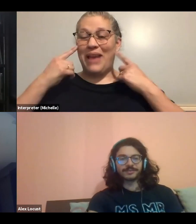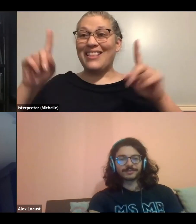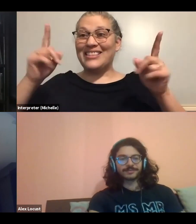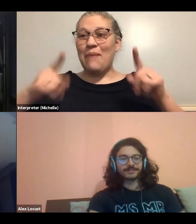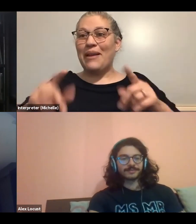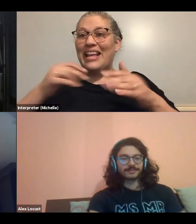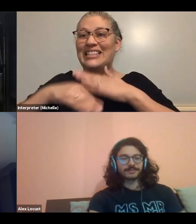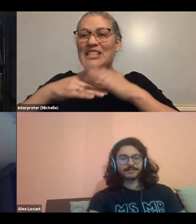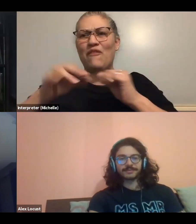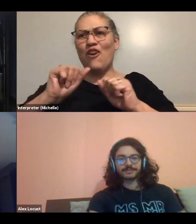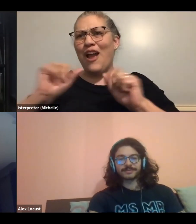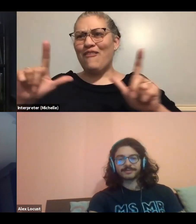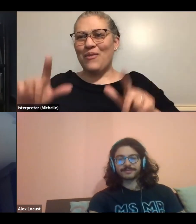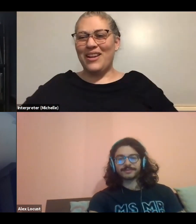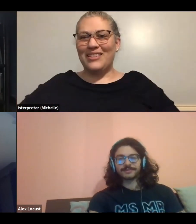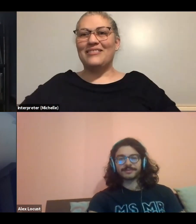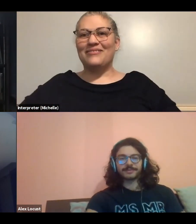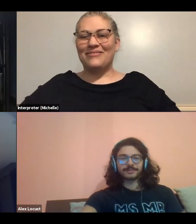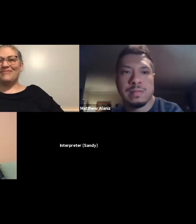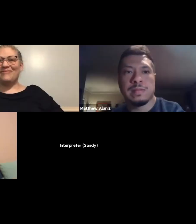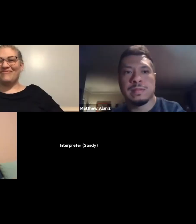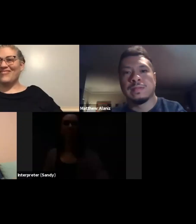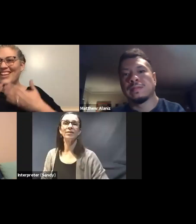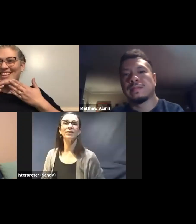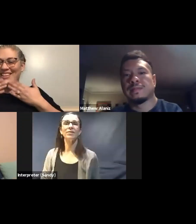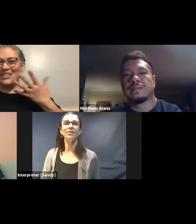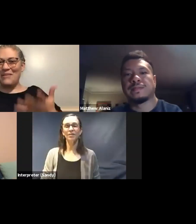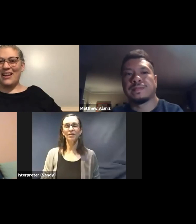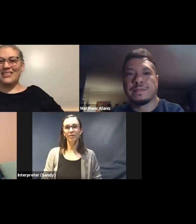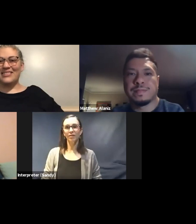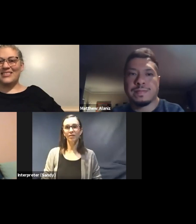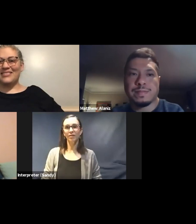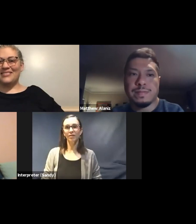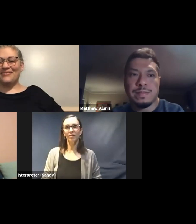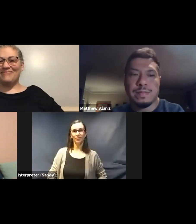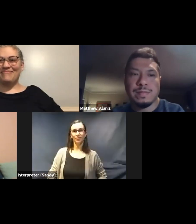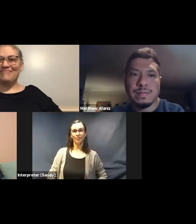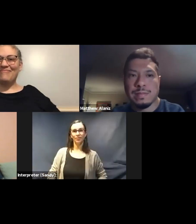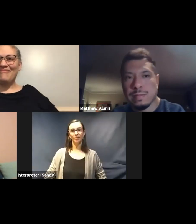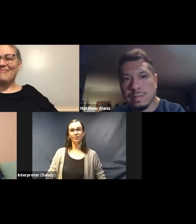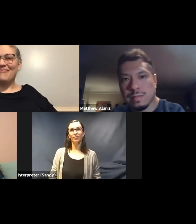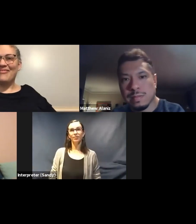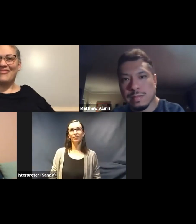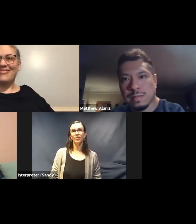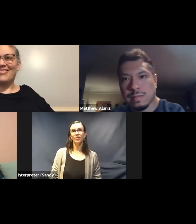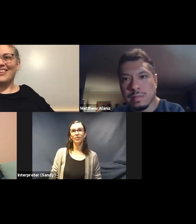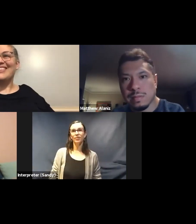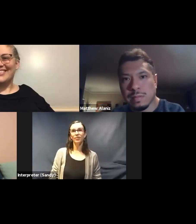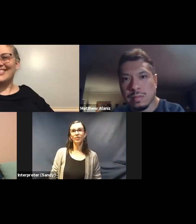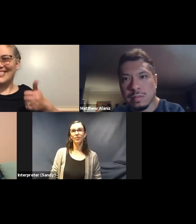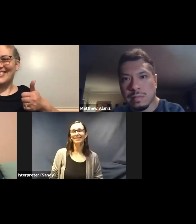Emily Beitiks: So with that we are all done today but I'm going to drop in the chat our YouTube channel where you can see some of our past.